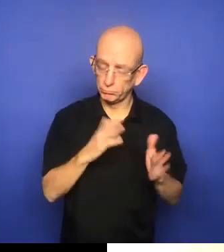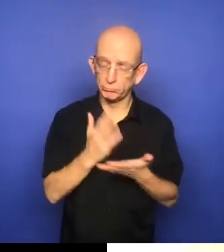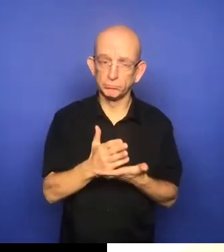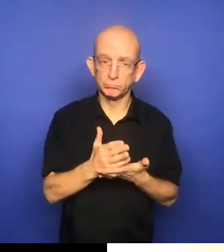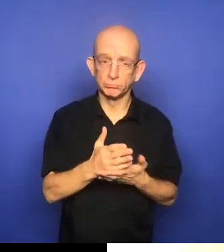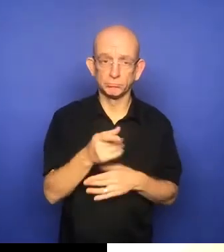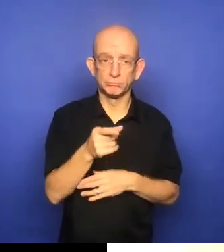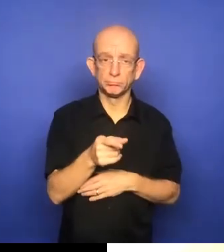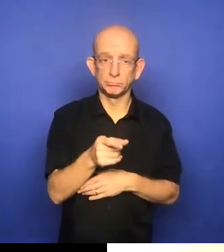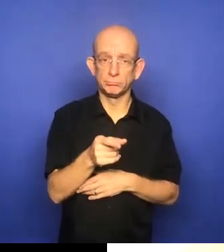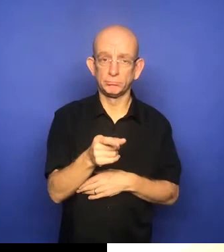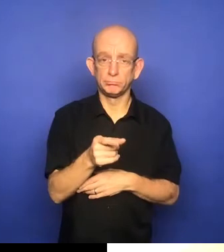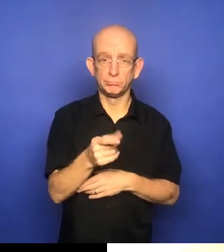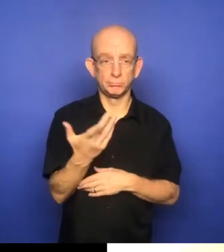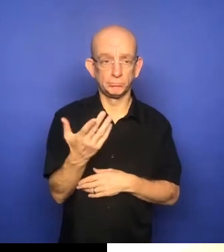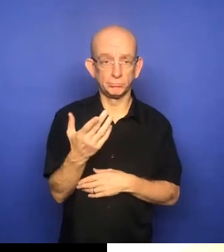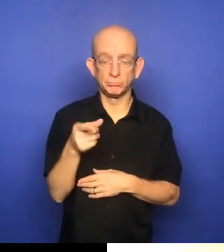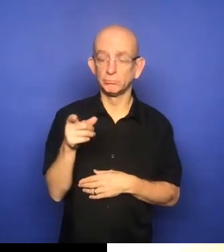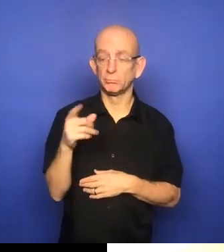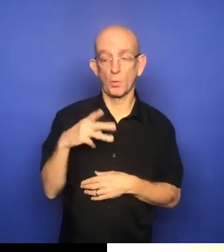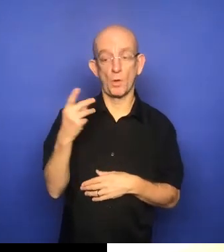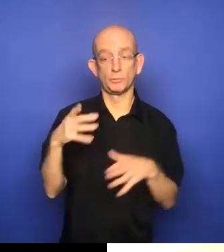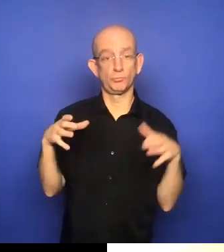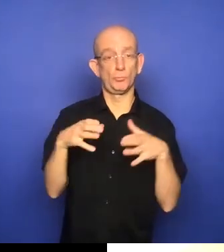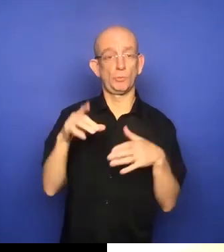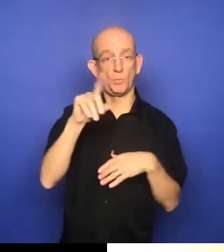very much. It is true that after using the